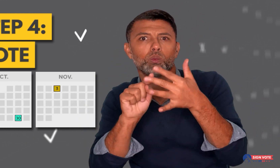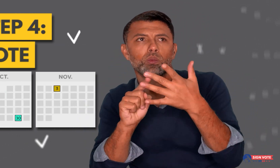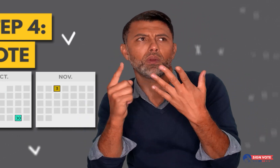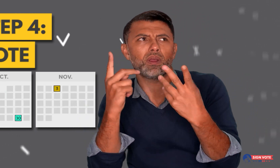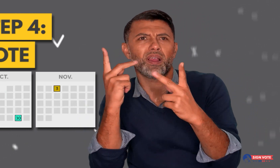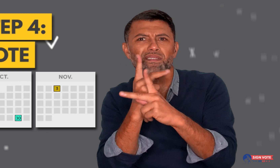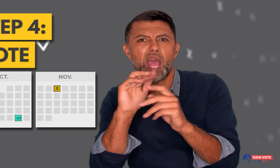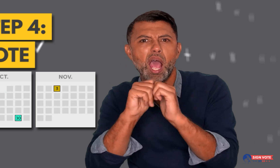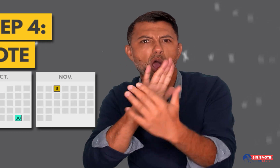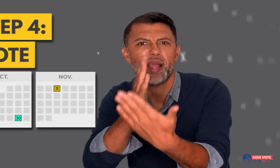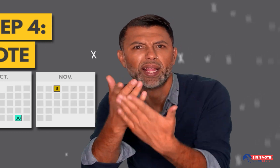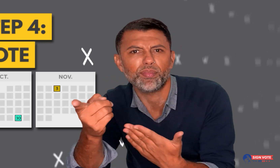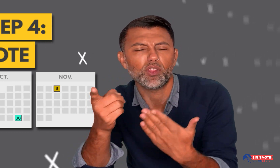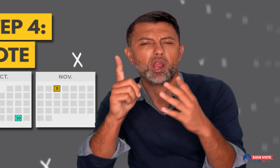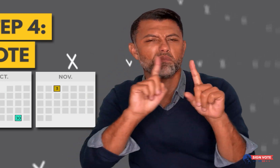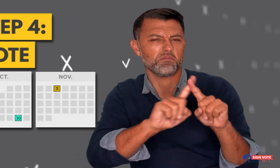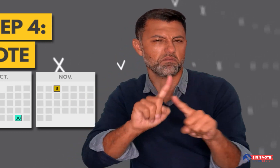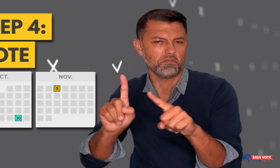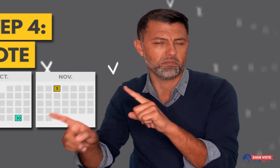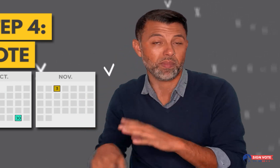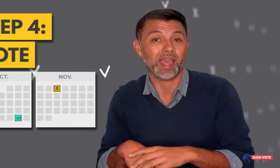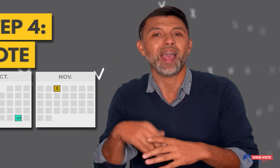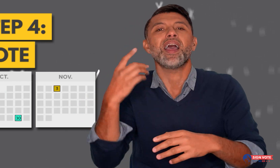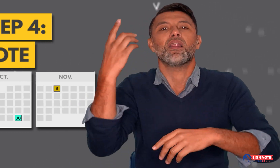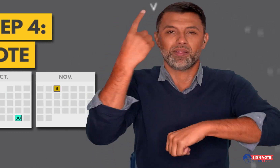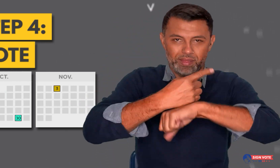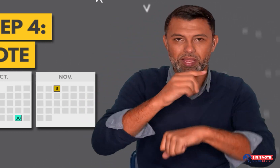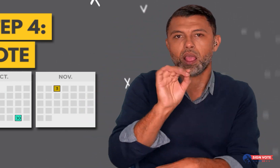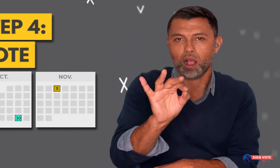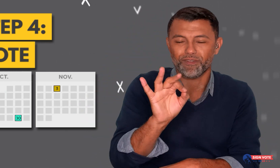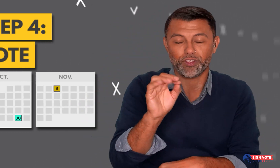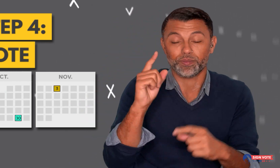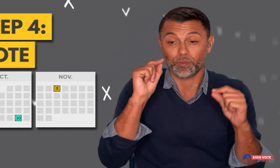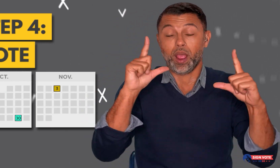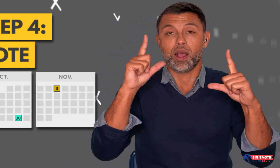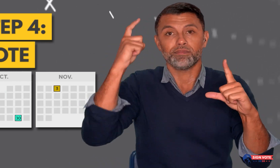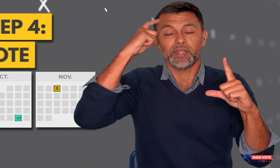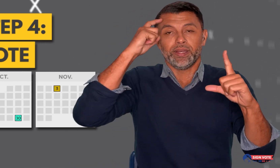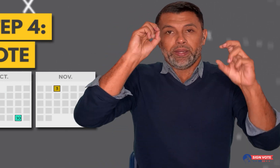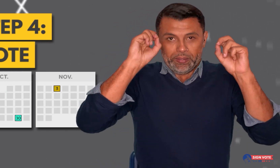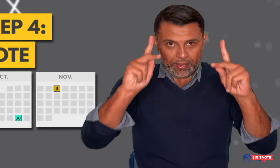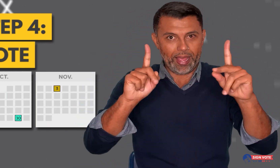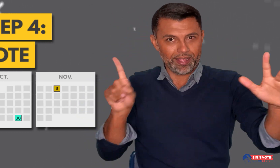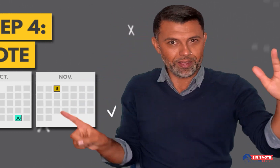or finding directions to your polling center. Also, set a reminder on the day of so that you are in